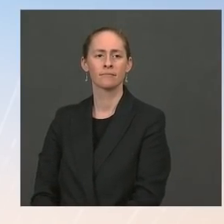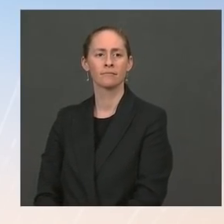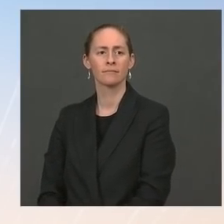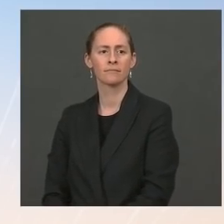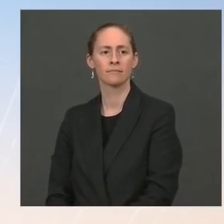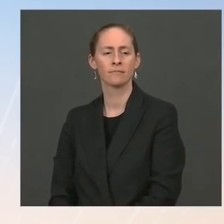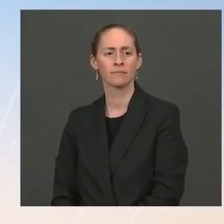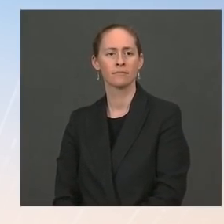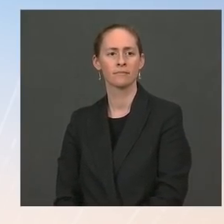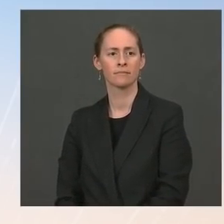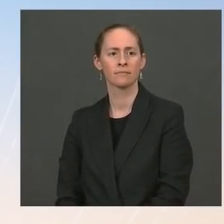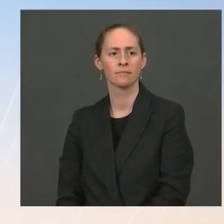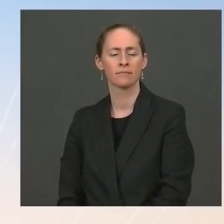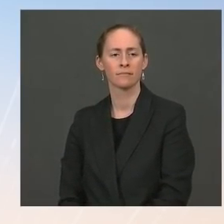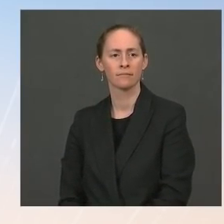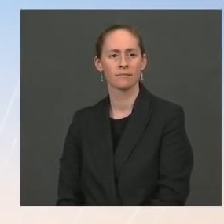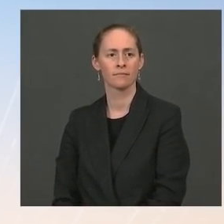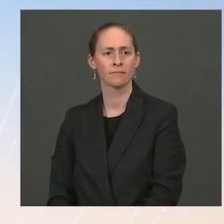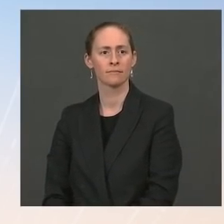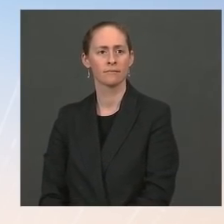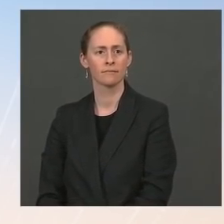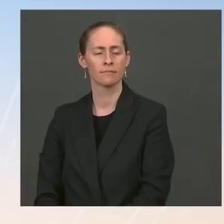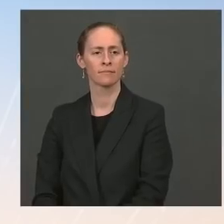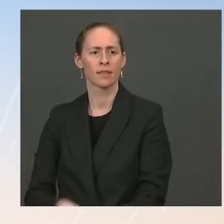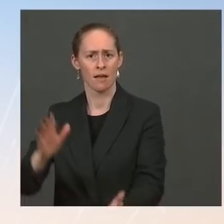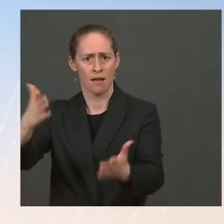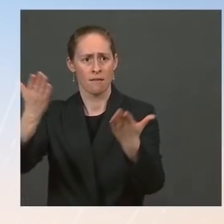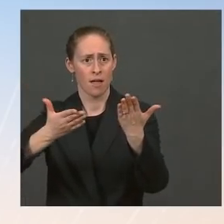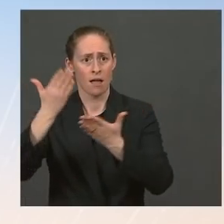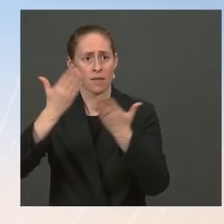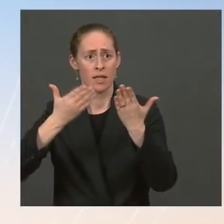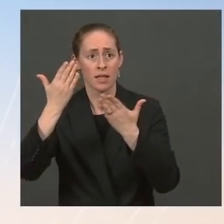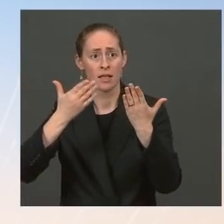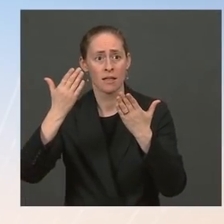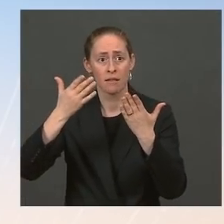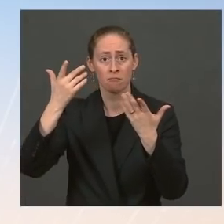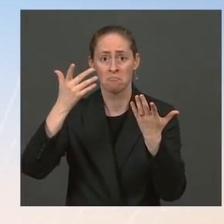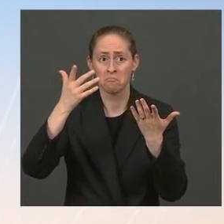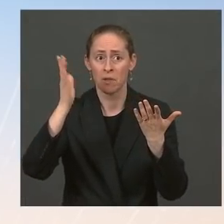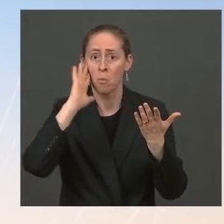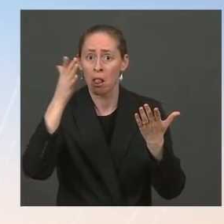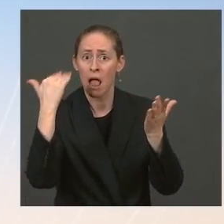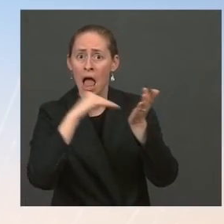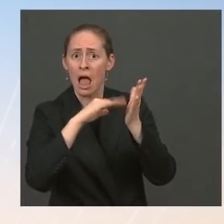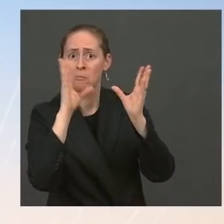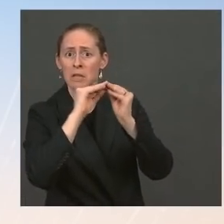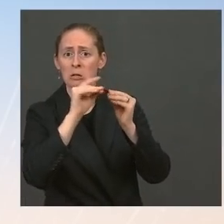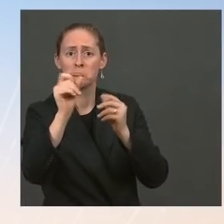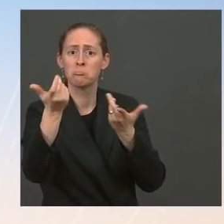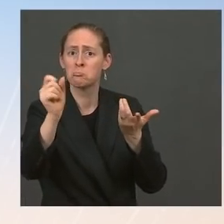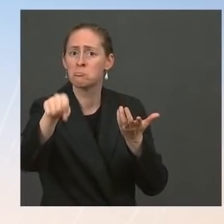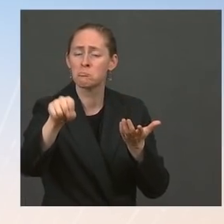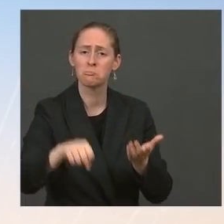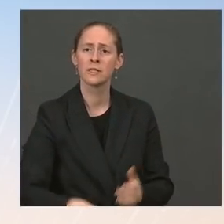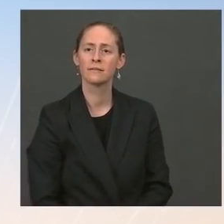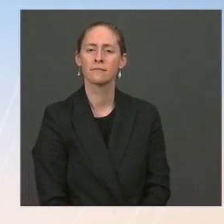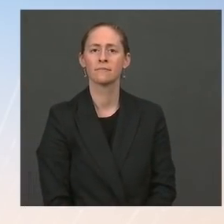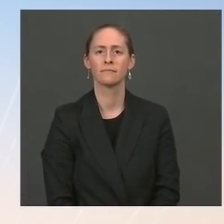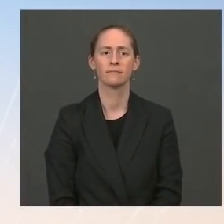of the United States will speak with the President of Russia at some point in the future. Go ahead. The Press: Oh, me. Sorry. Ms. Psaki: Oh, I was going to go right behind you